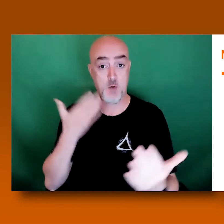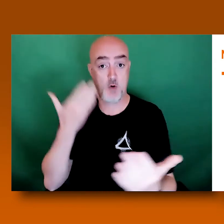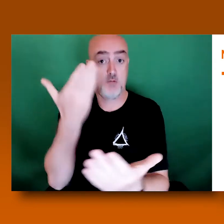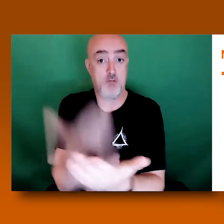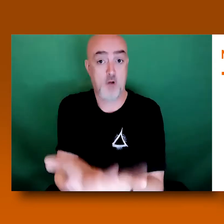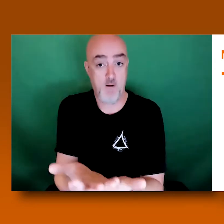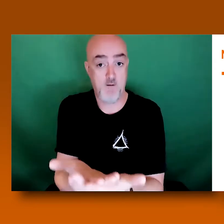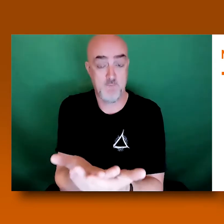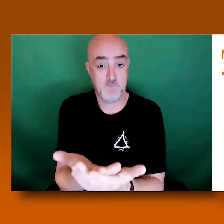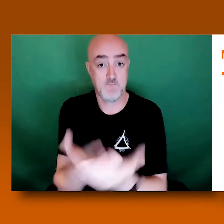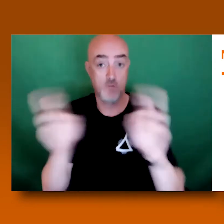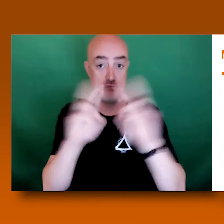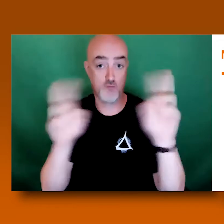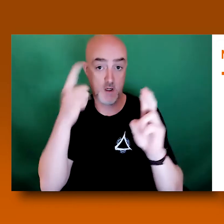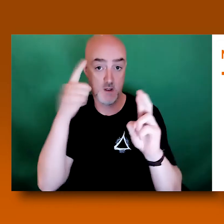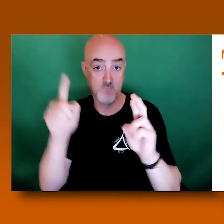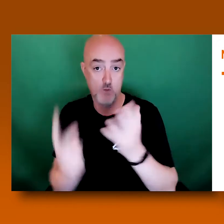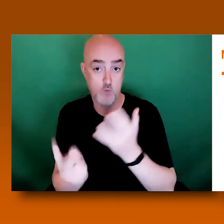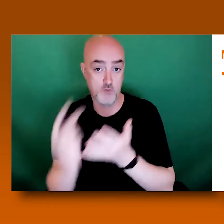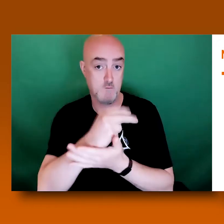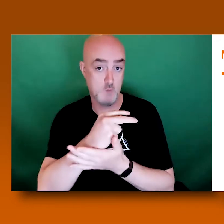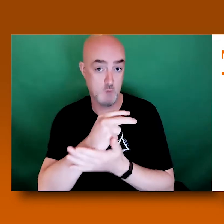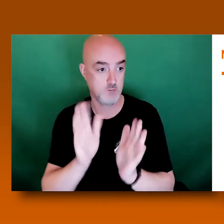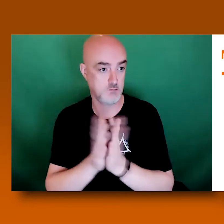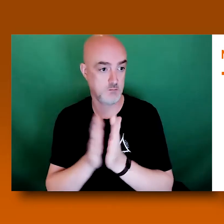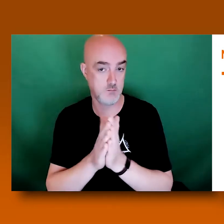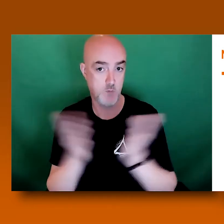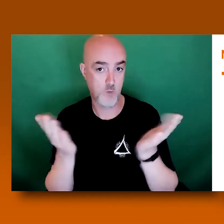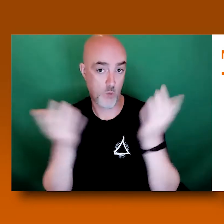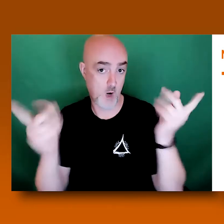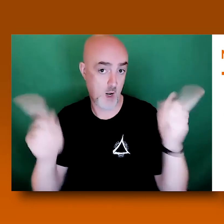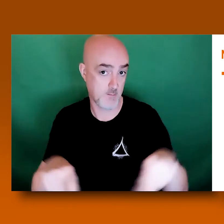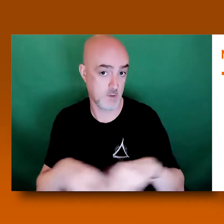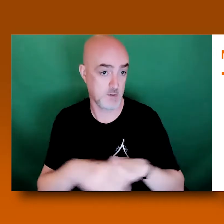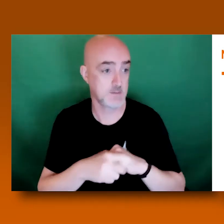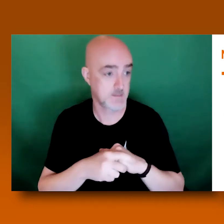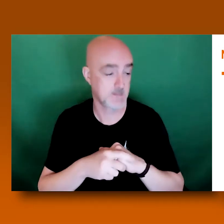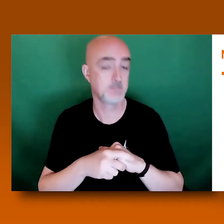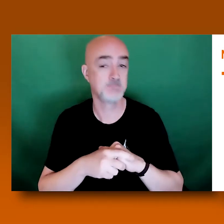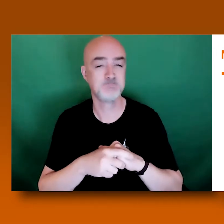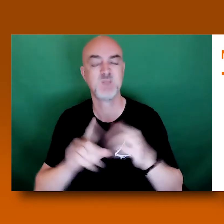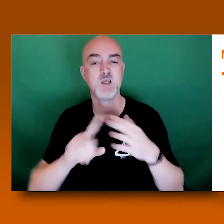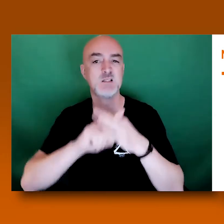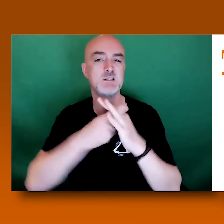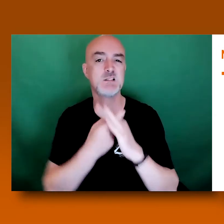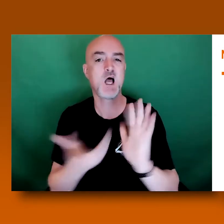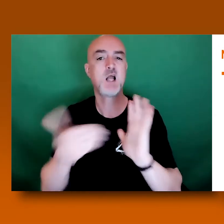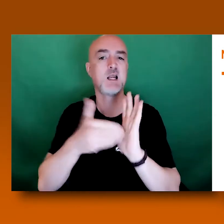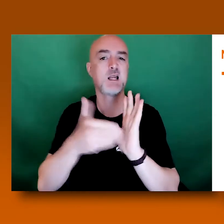Now, once your application physically is ready to be reviewed and we have the people together, let's talk about what happens.